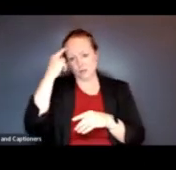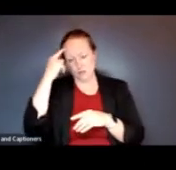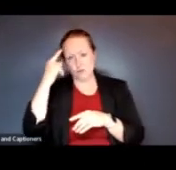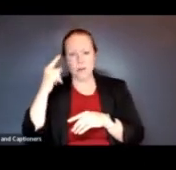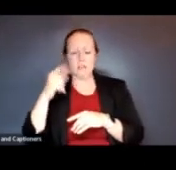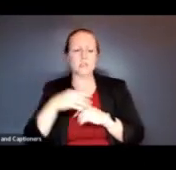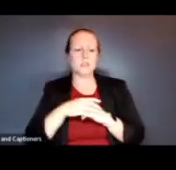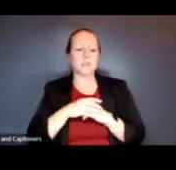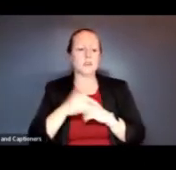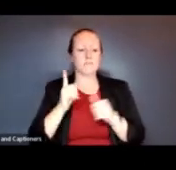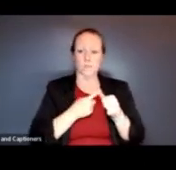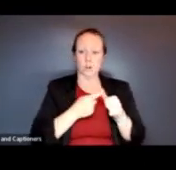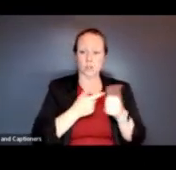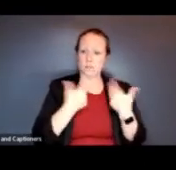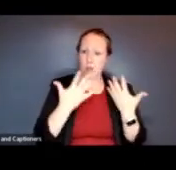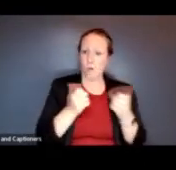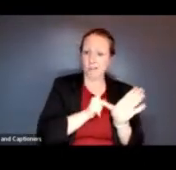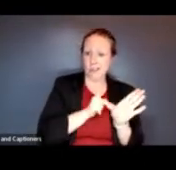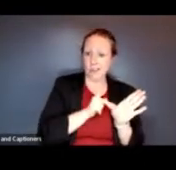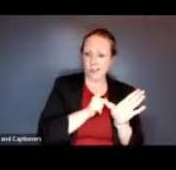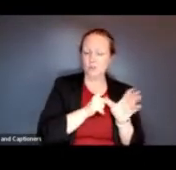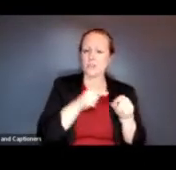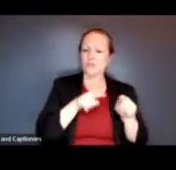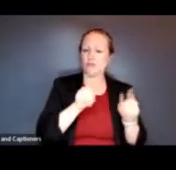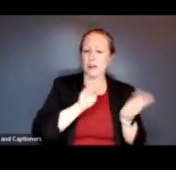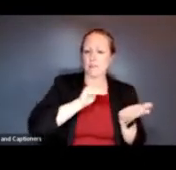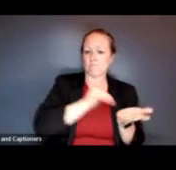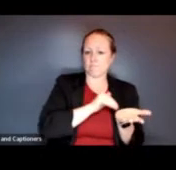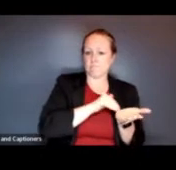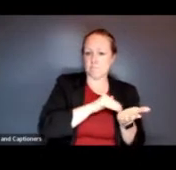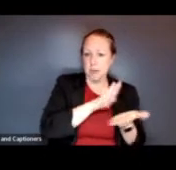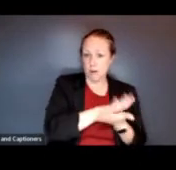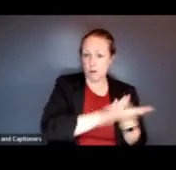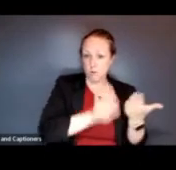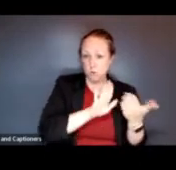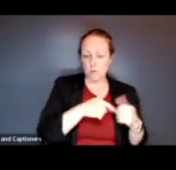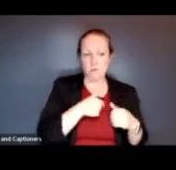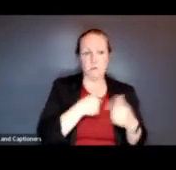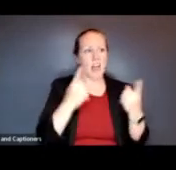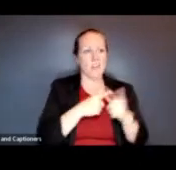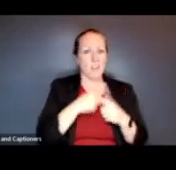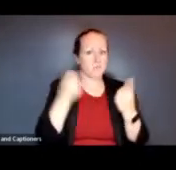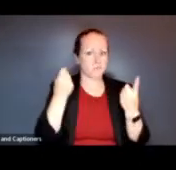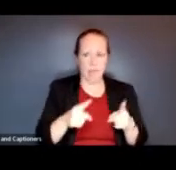to do psychiatry when I was in medical school. And I happen to spend time in a TBI clinic at